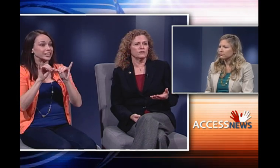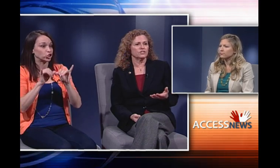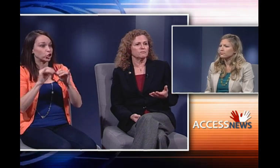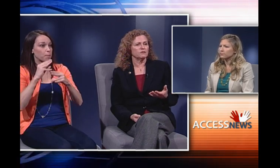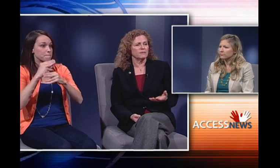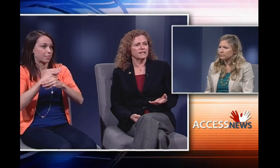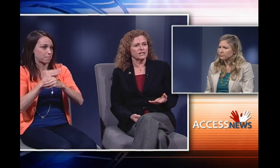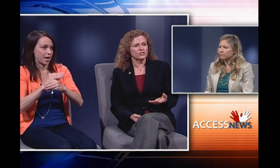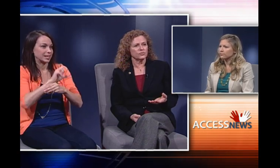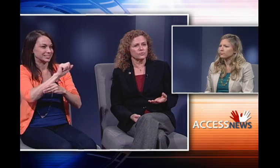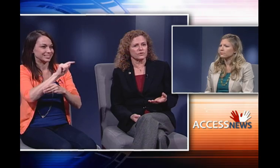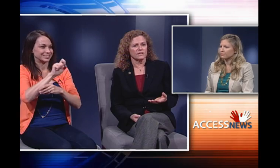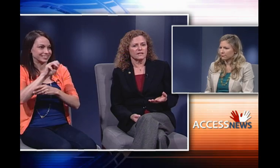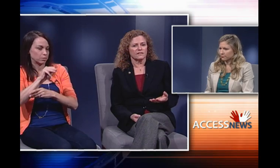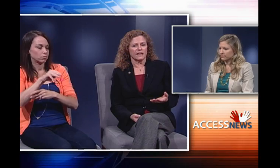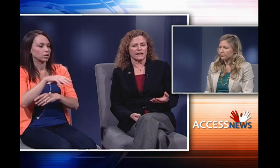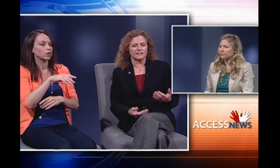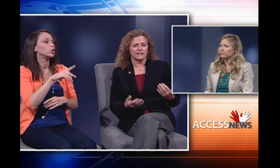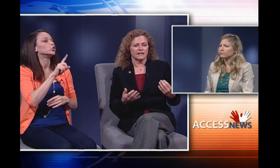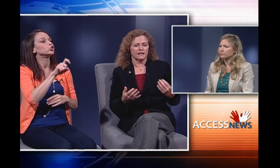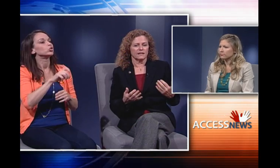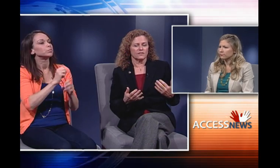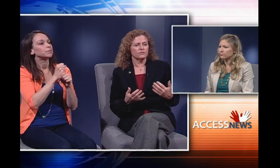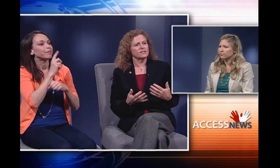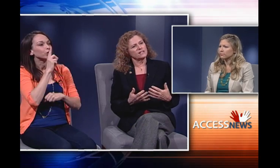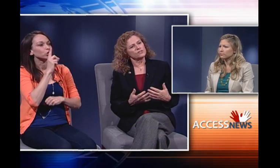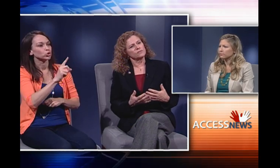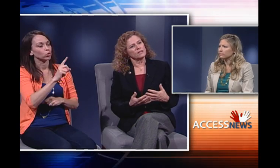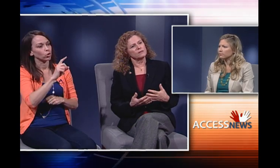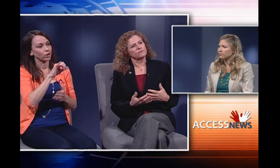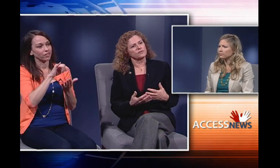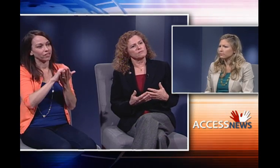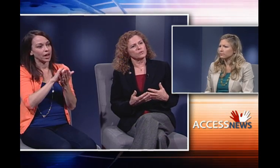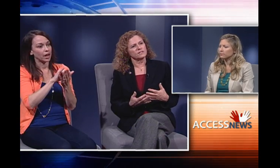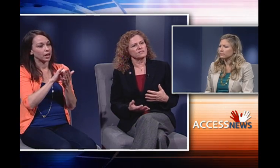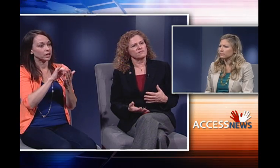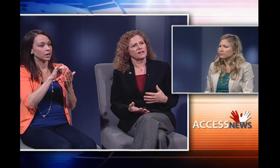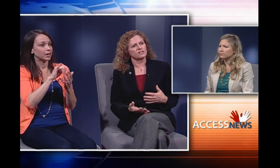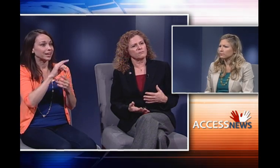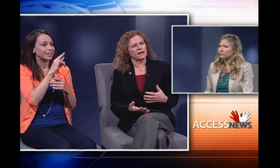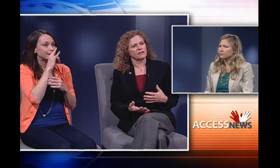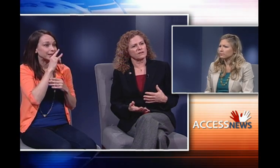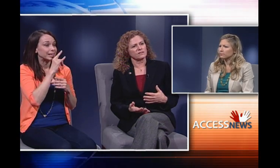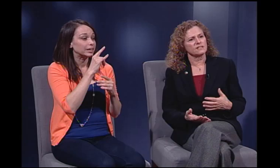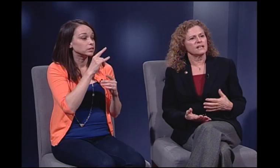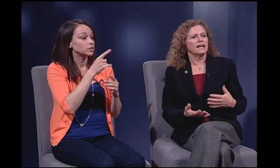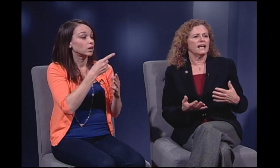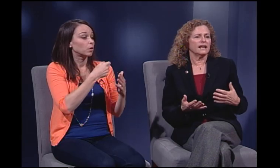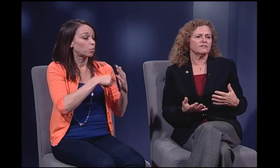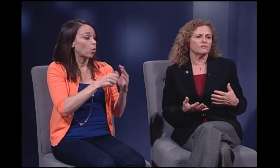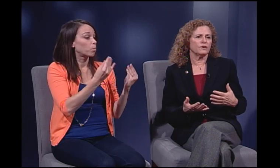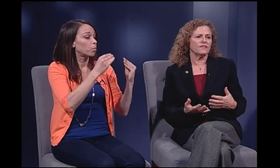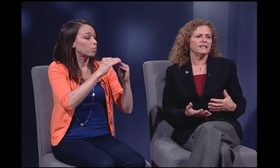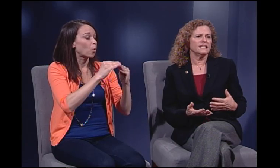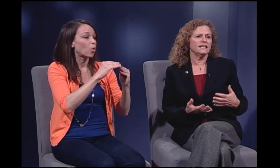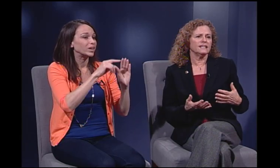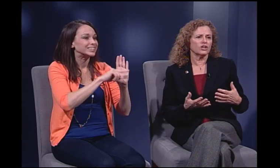We should be making sure that those kids who come from more disadvantage backgrounds have what they need